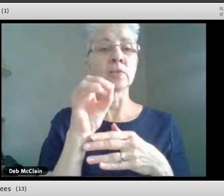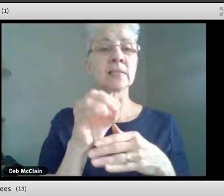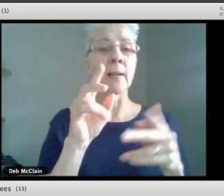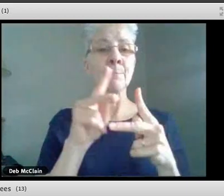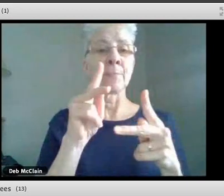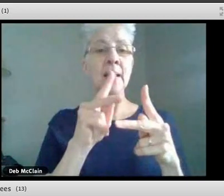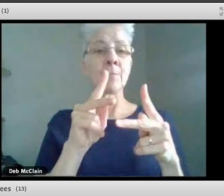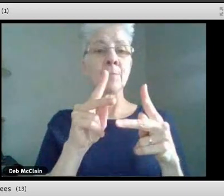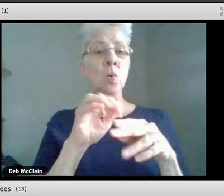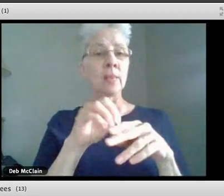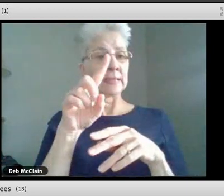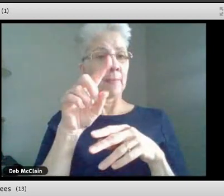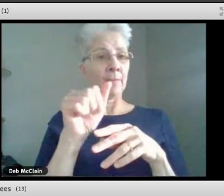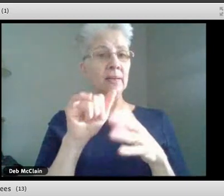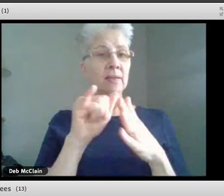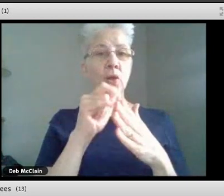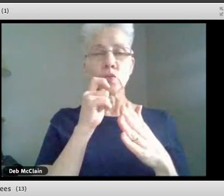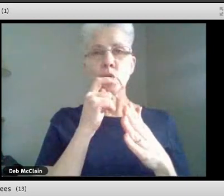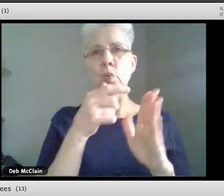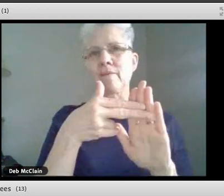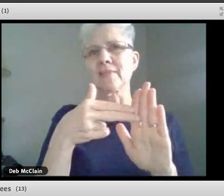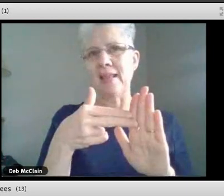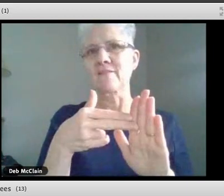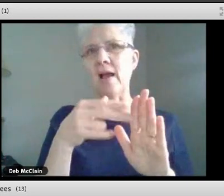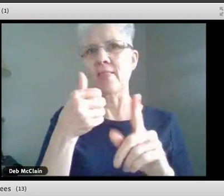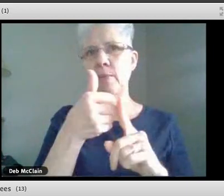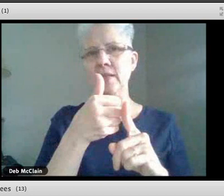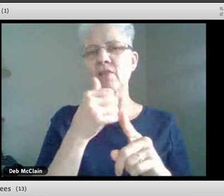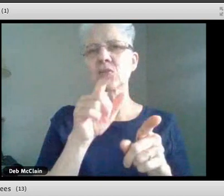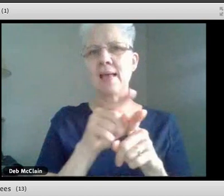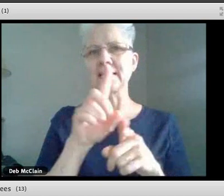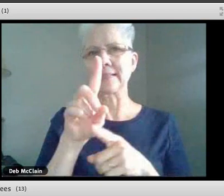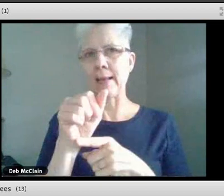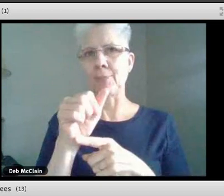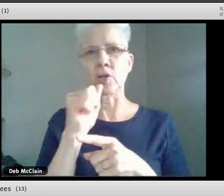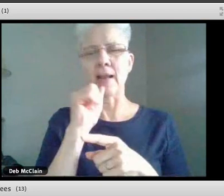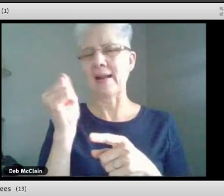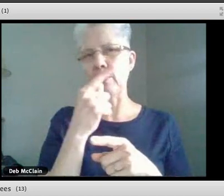and those are people who identify as having a disability. Not everybody identifies, right?